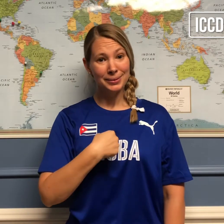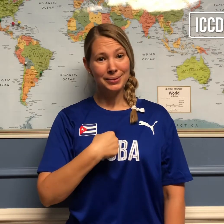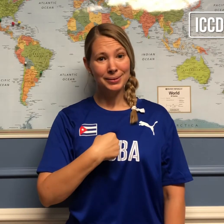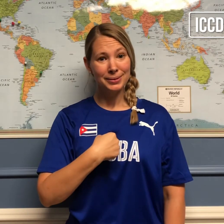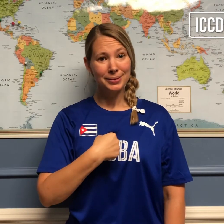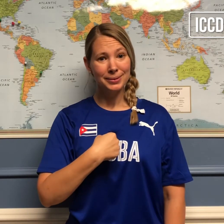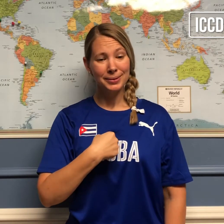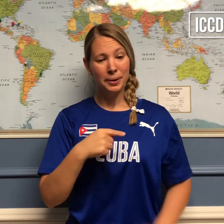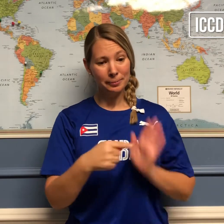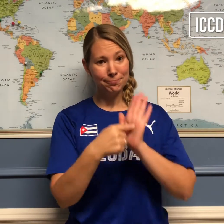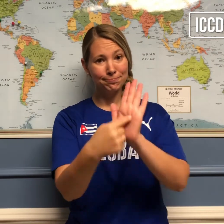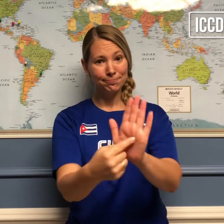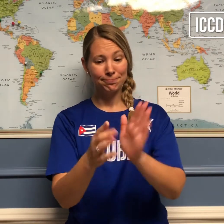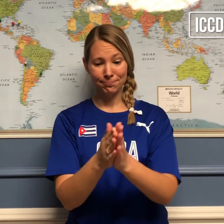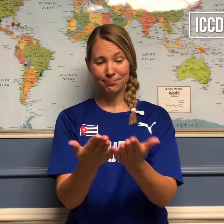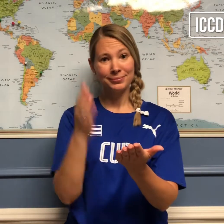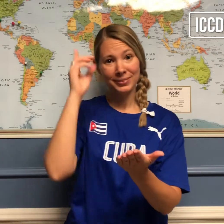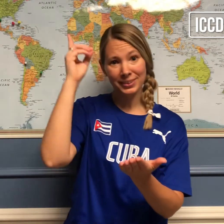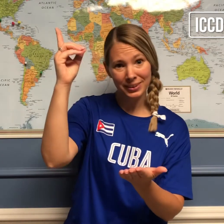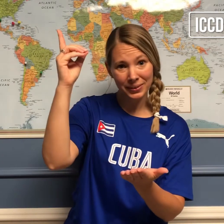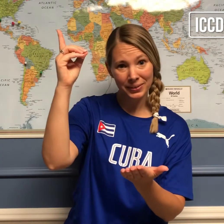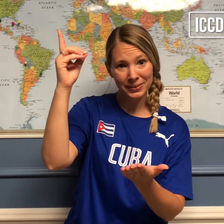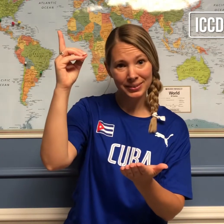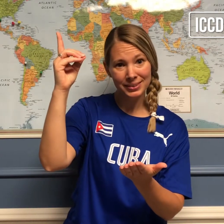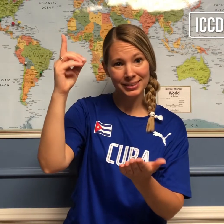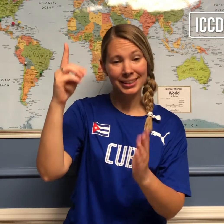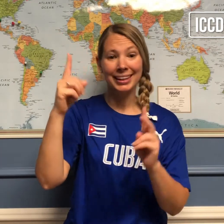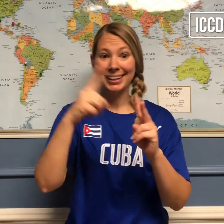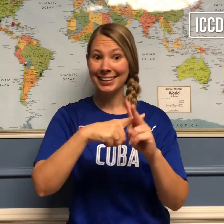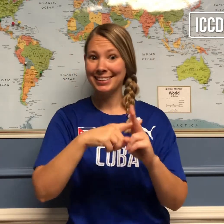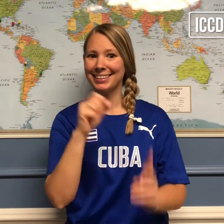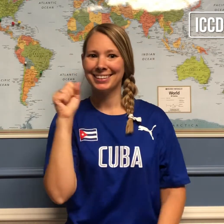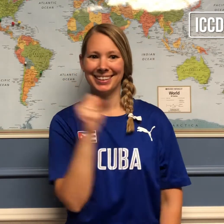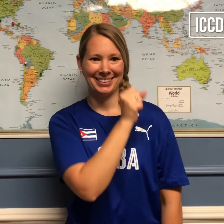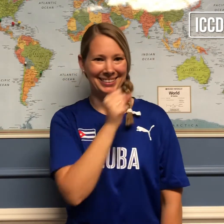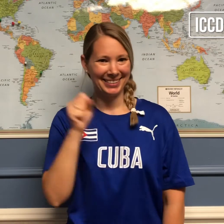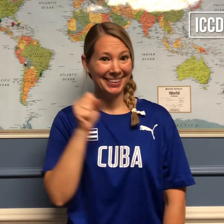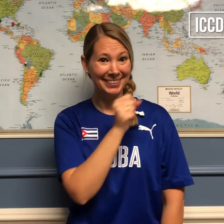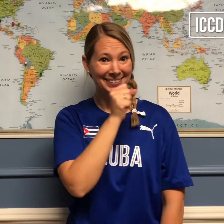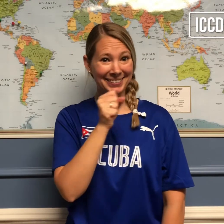I want to share a Bible verse and song with you